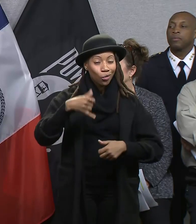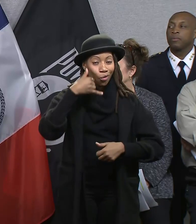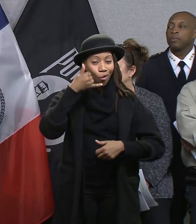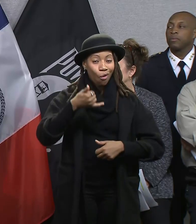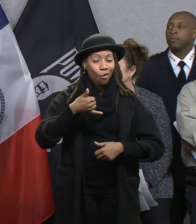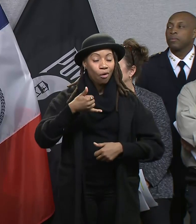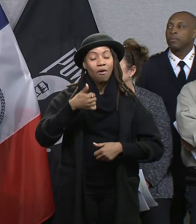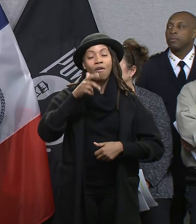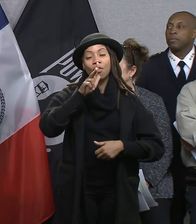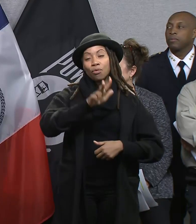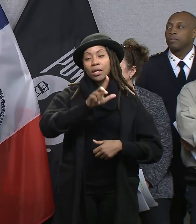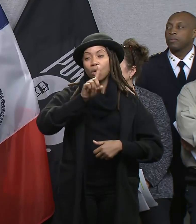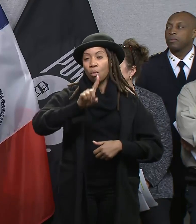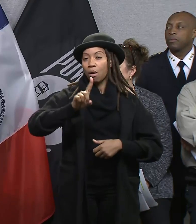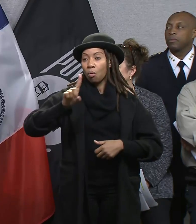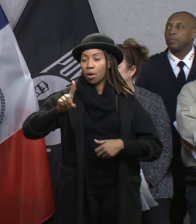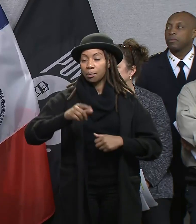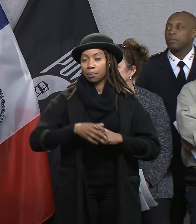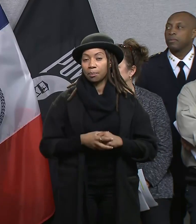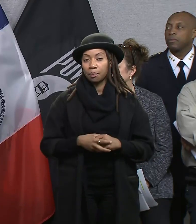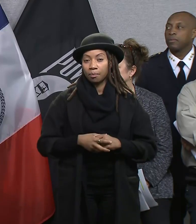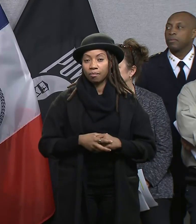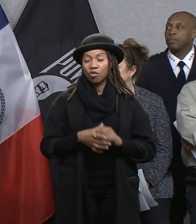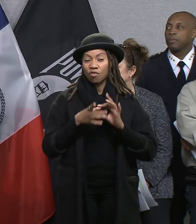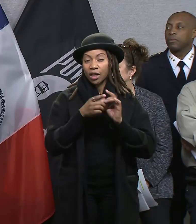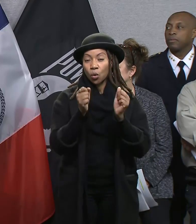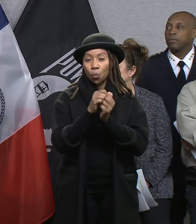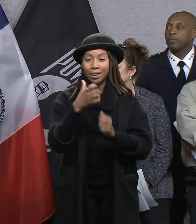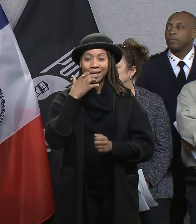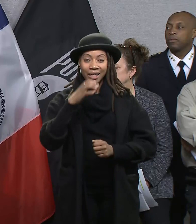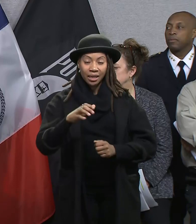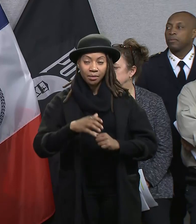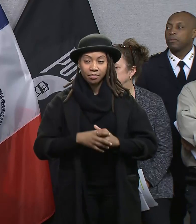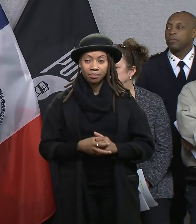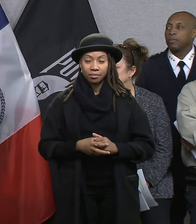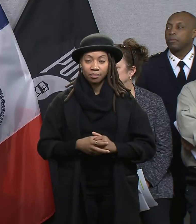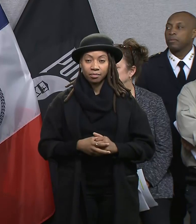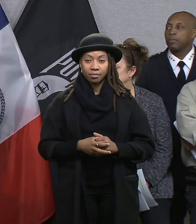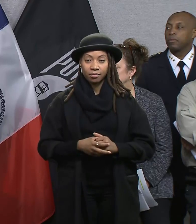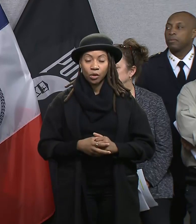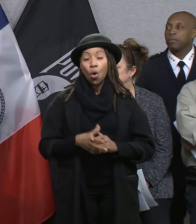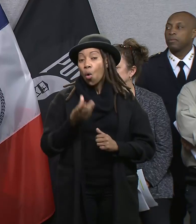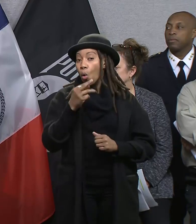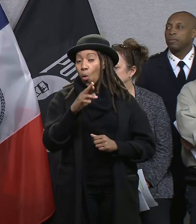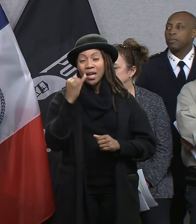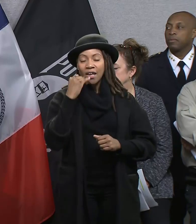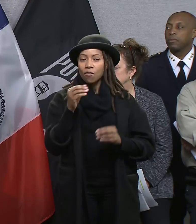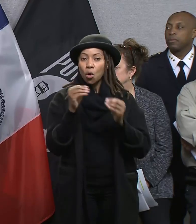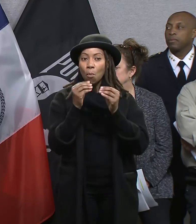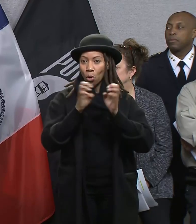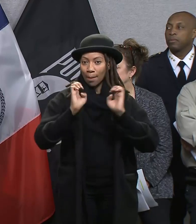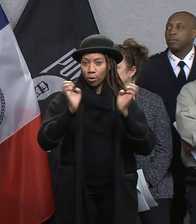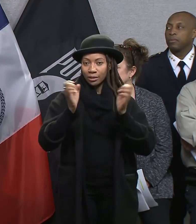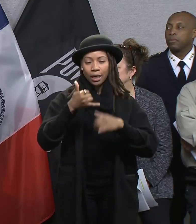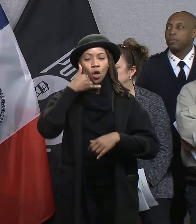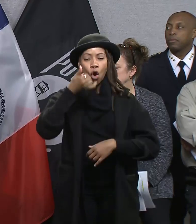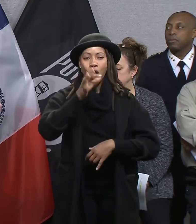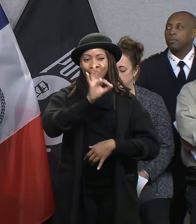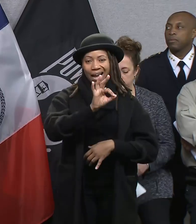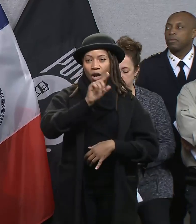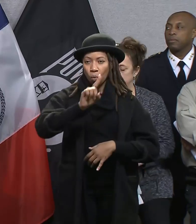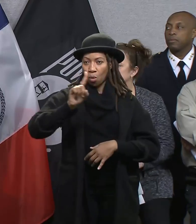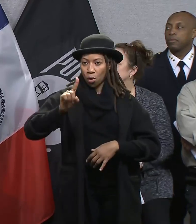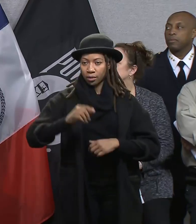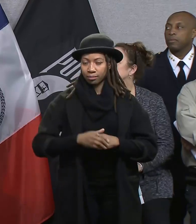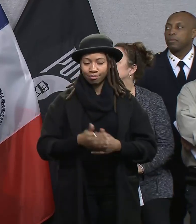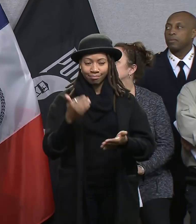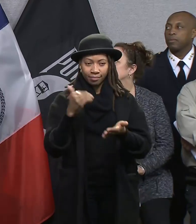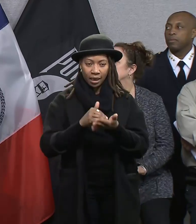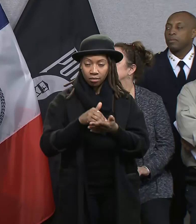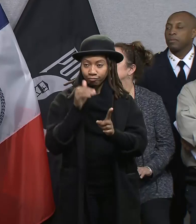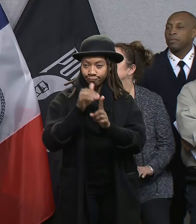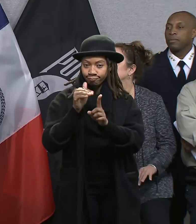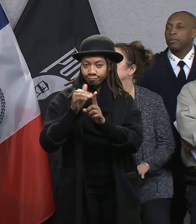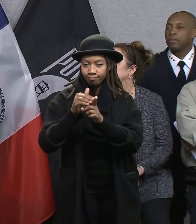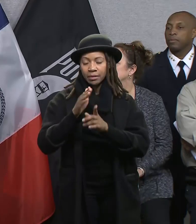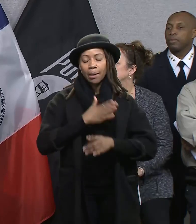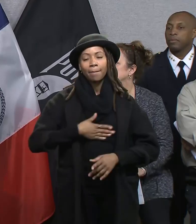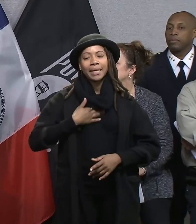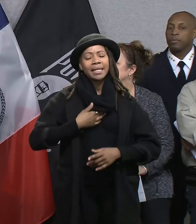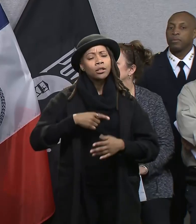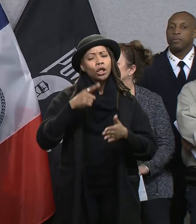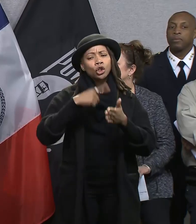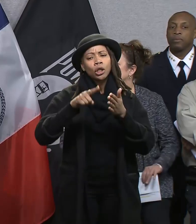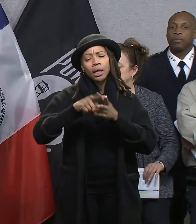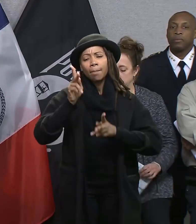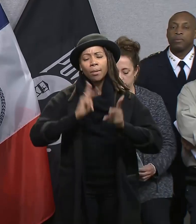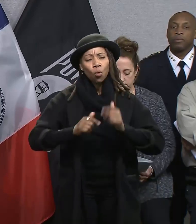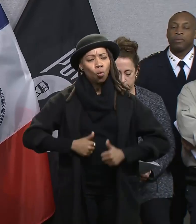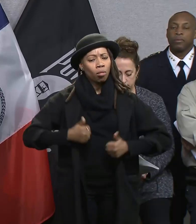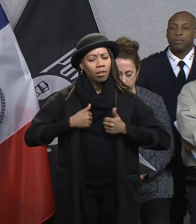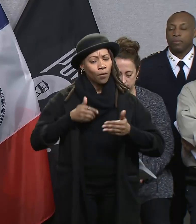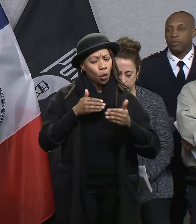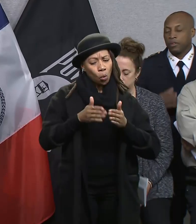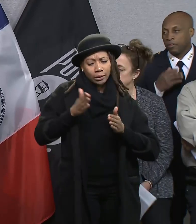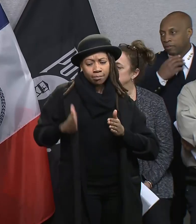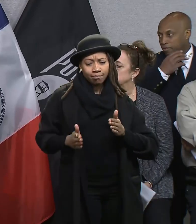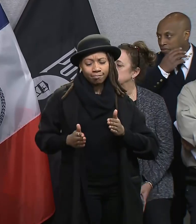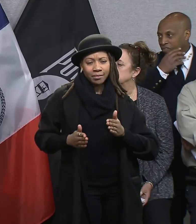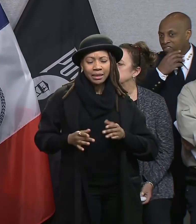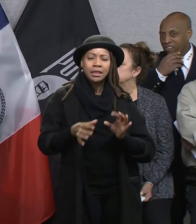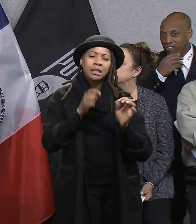LANGUAGE BEING